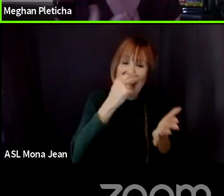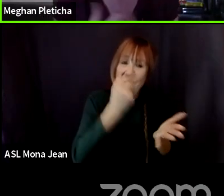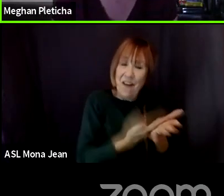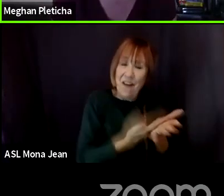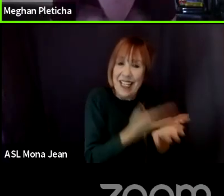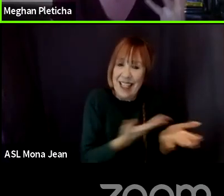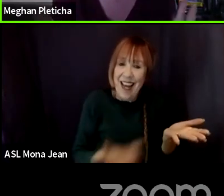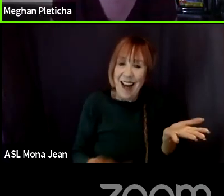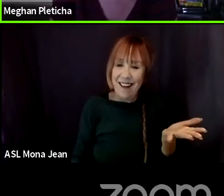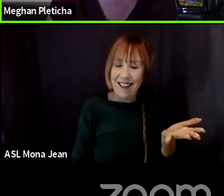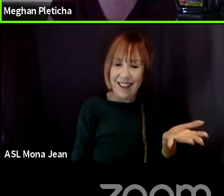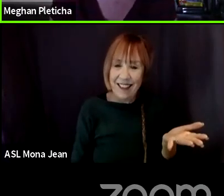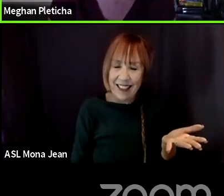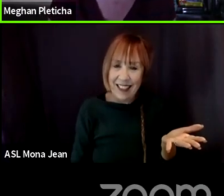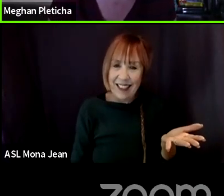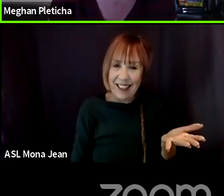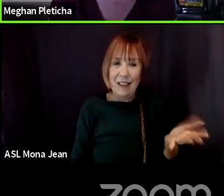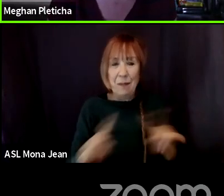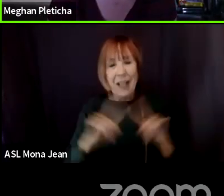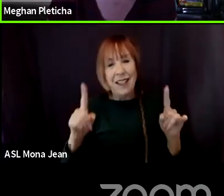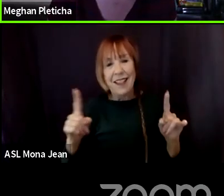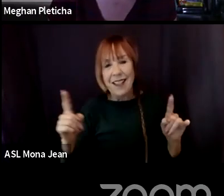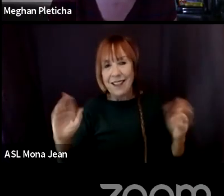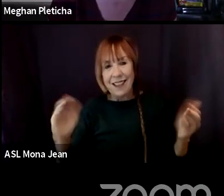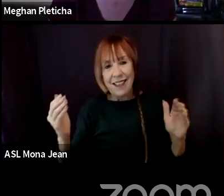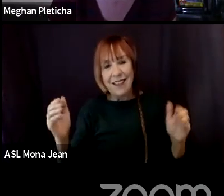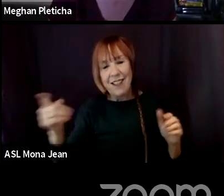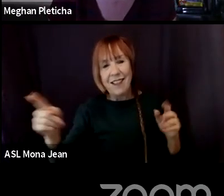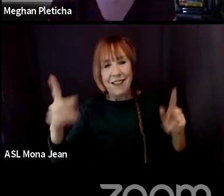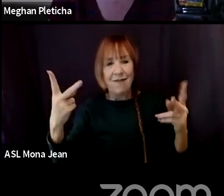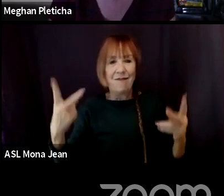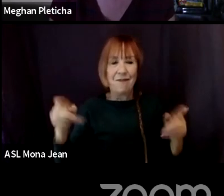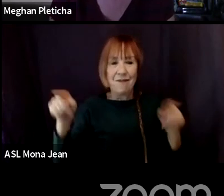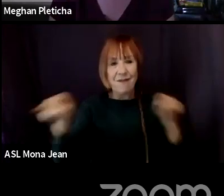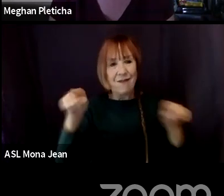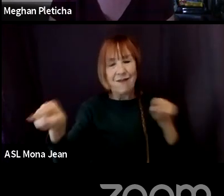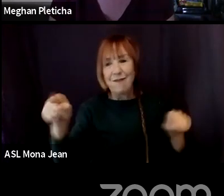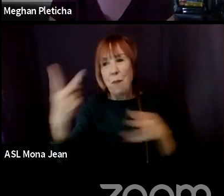Yeah, so it's both sides, really. So, my last question and then we'll get